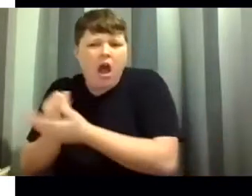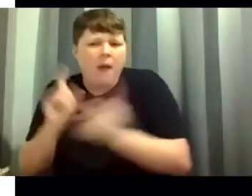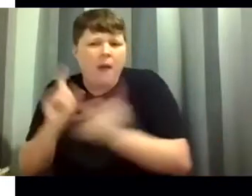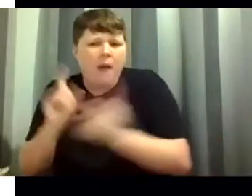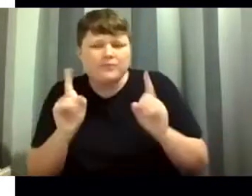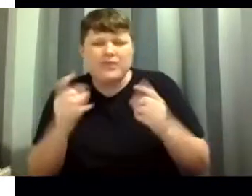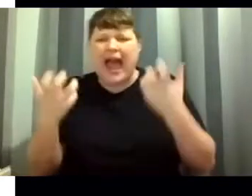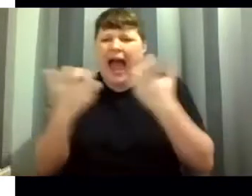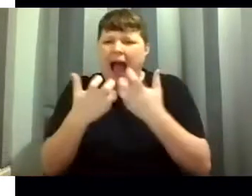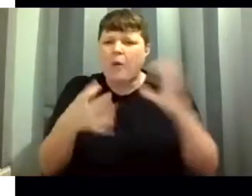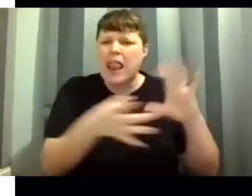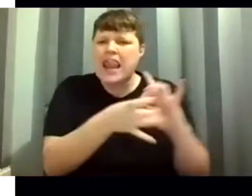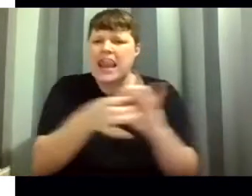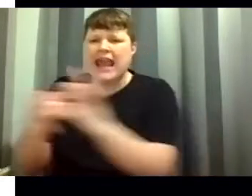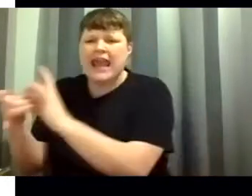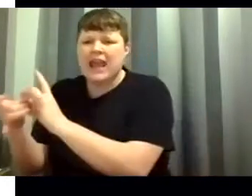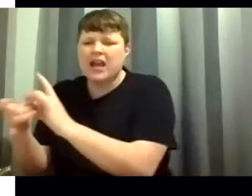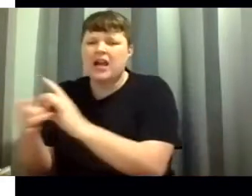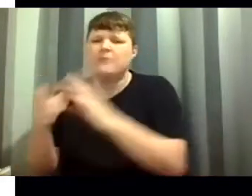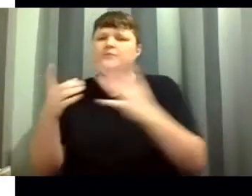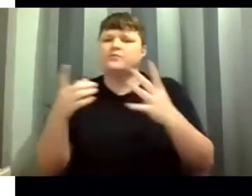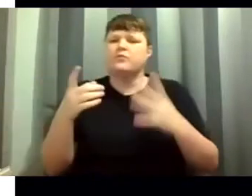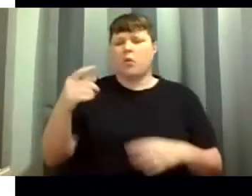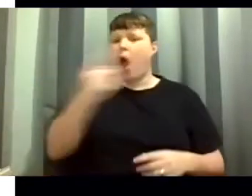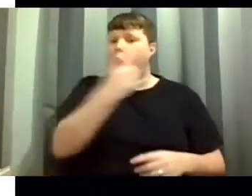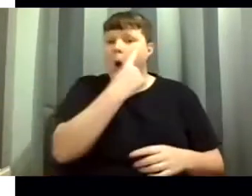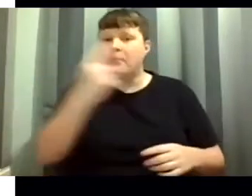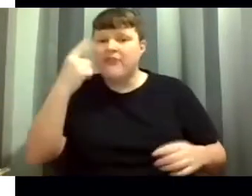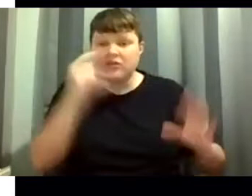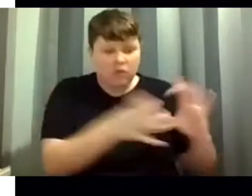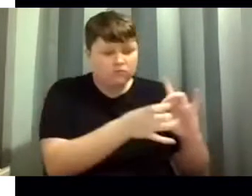and then also the observational errors and then those are combined in a physically based